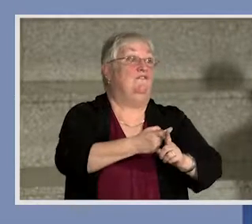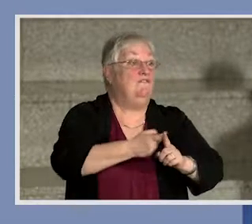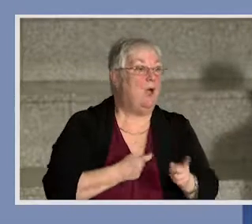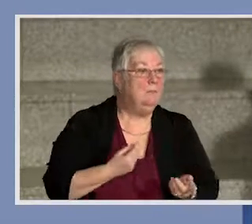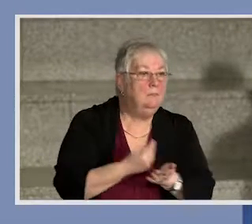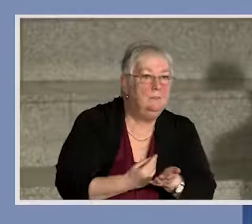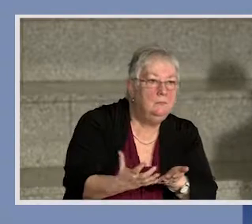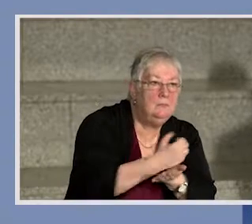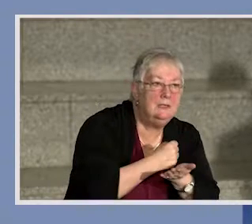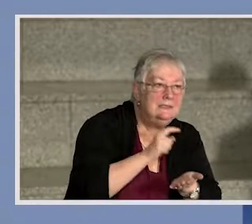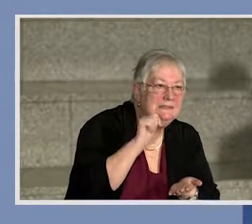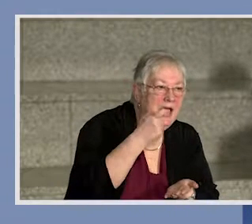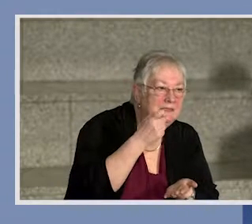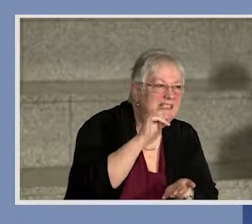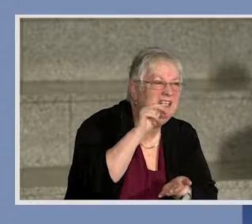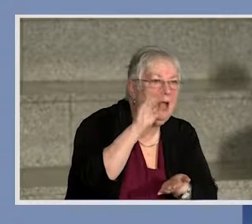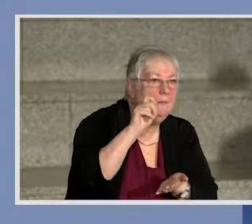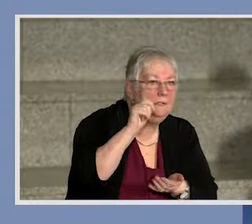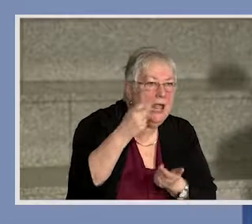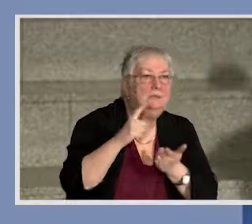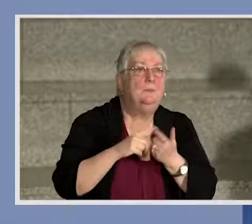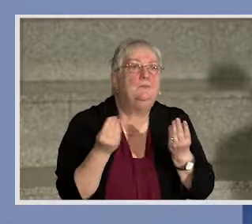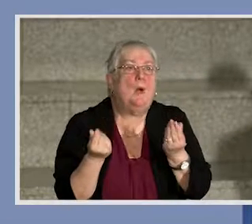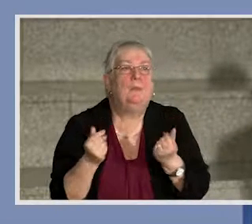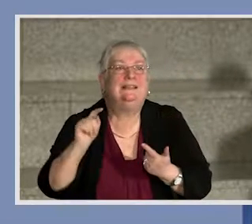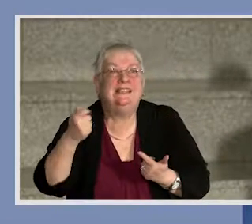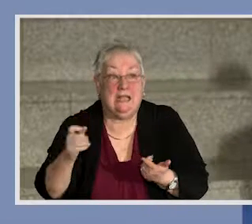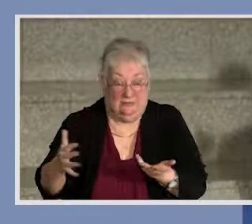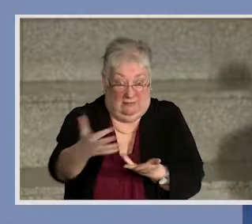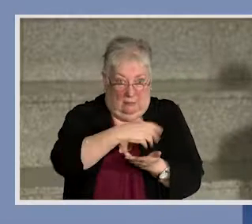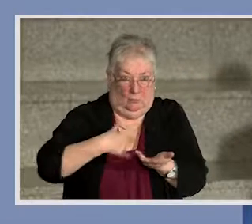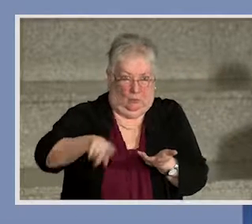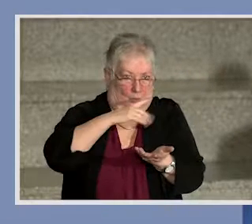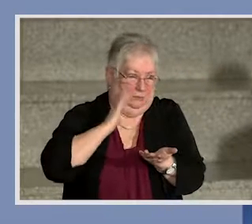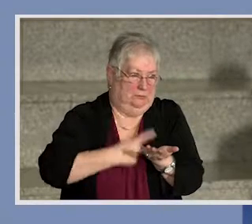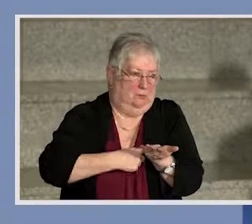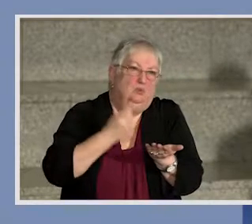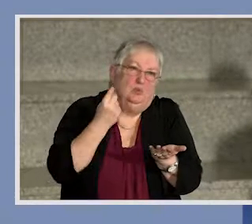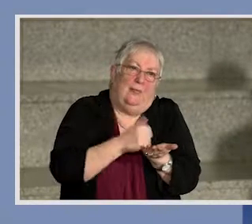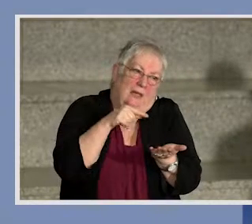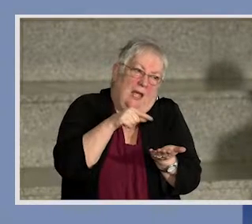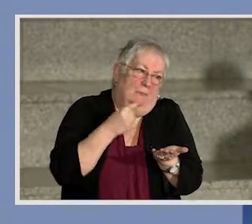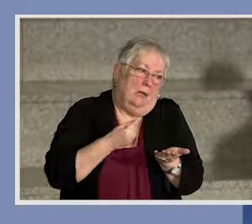IT IS ABOUT 7 AND A HALF BILLION DOLLARS SO IN THE SUBSEQUENT SLIDE YOU WILL SEE REPRESENTATIONS OF THE DISTRICT